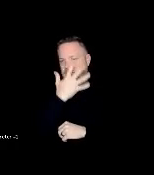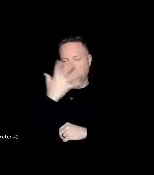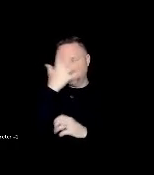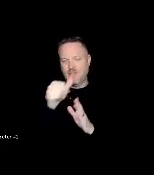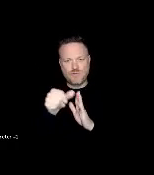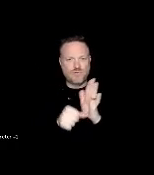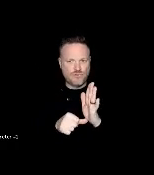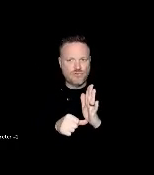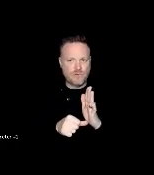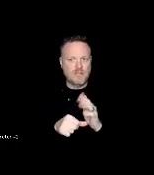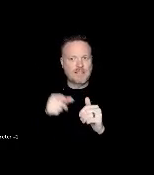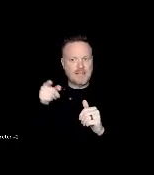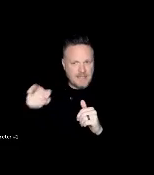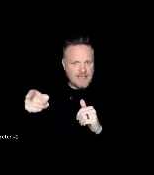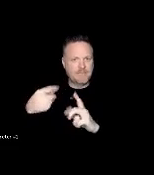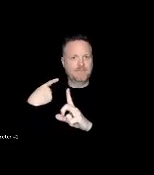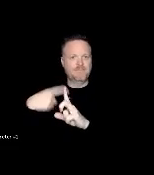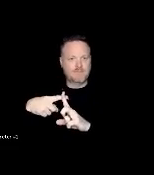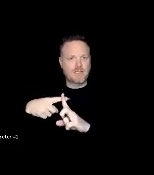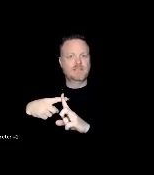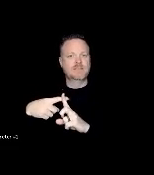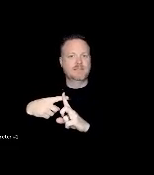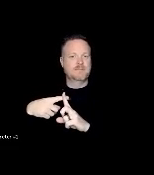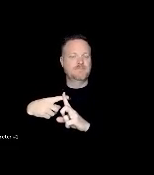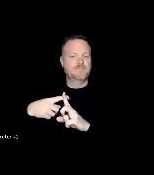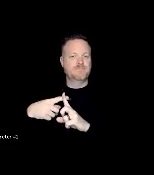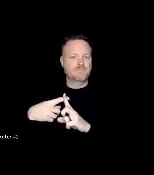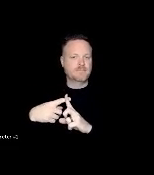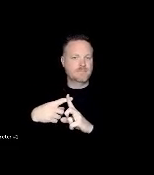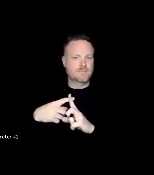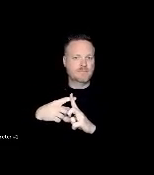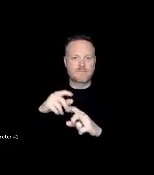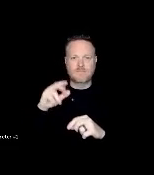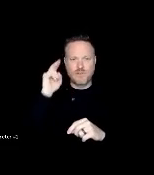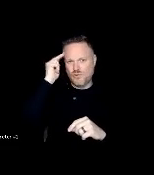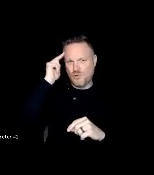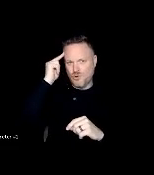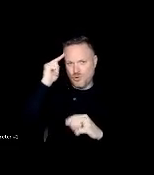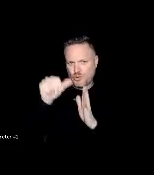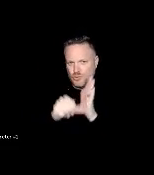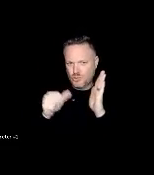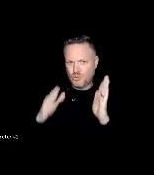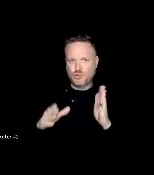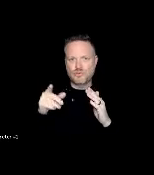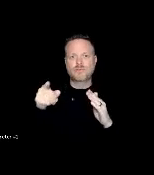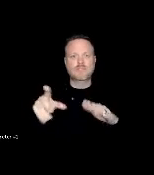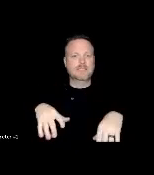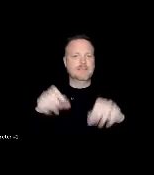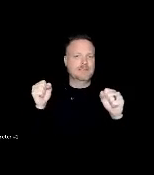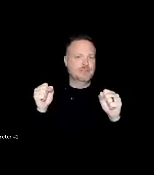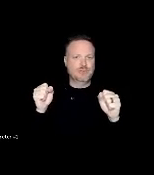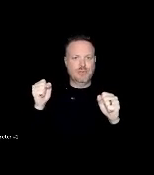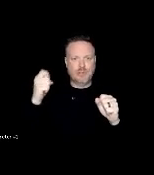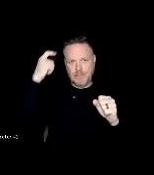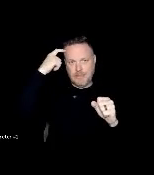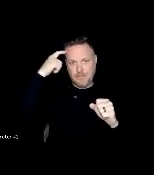It was him mixed with the neurosurgeon that took the brain out, repaired his eye,